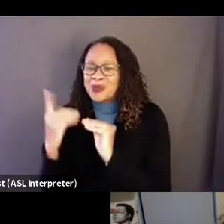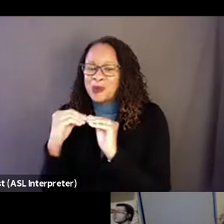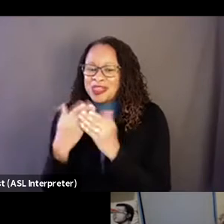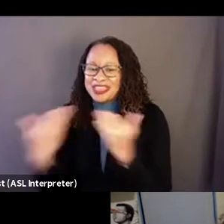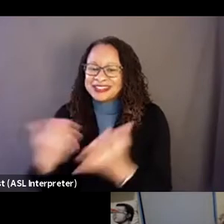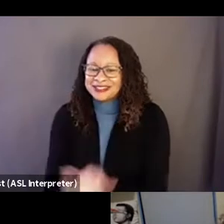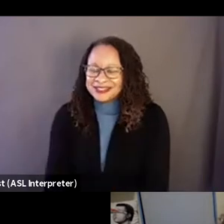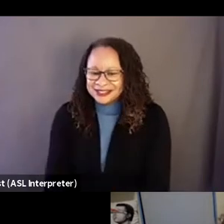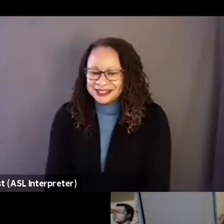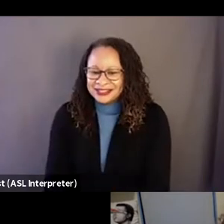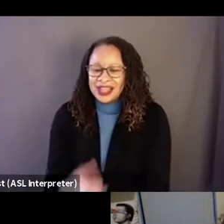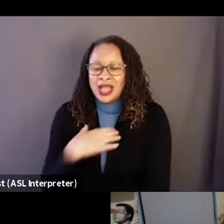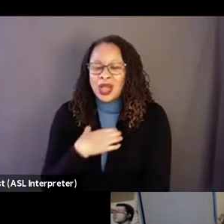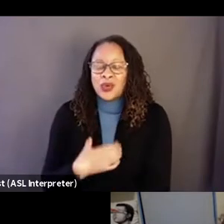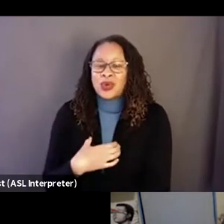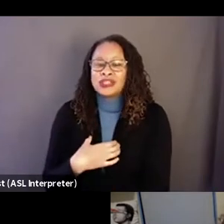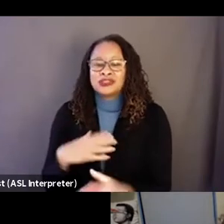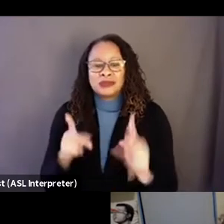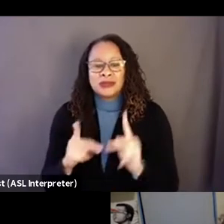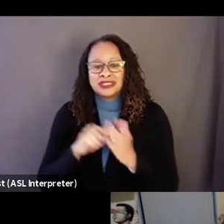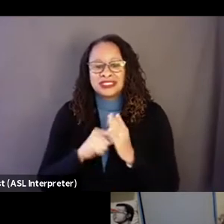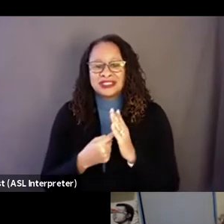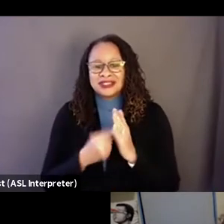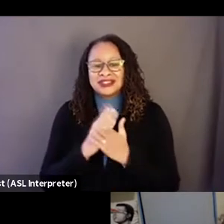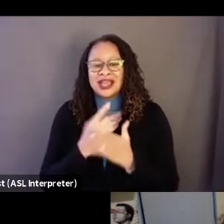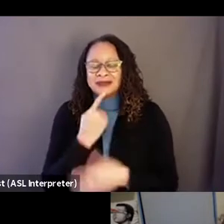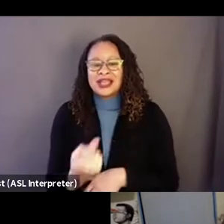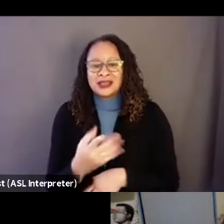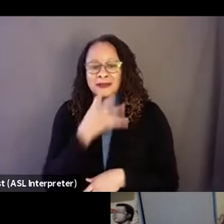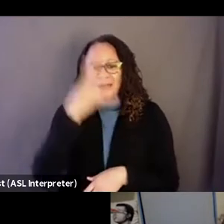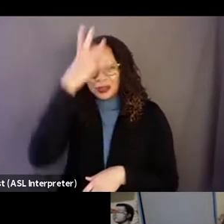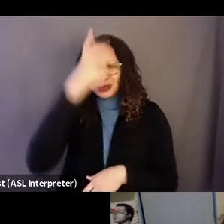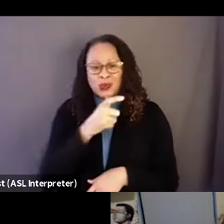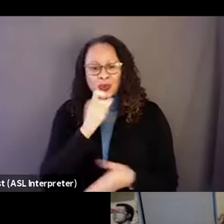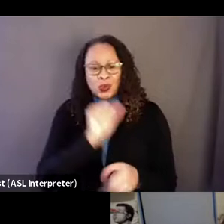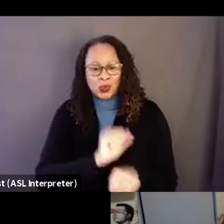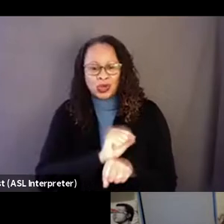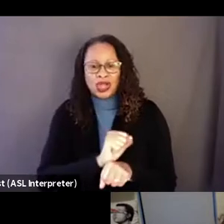I wish people would stop telling these parents that have to work so many hours,